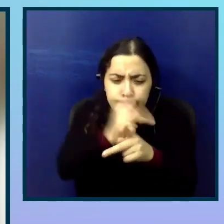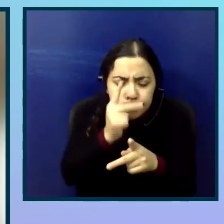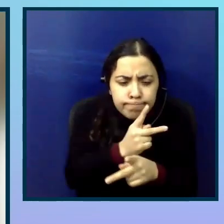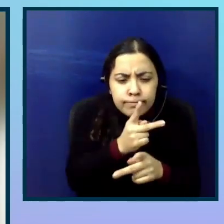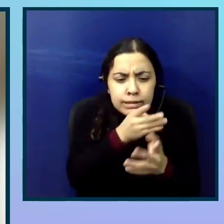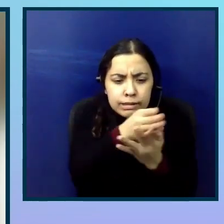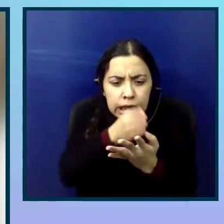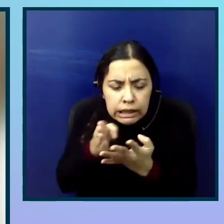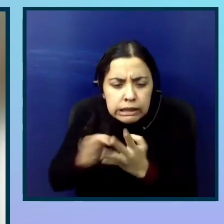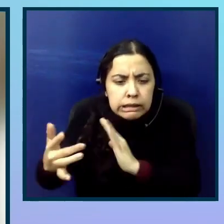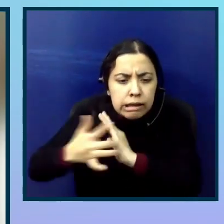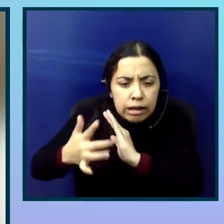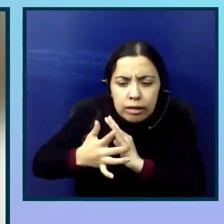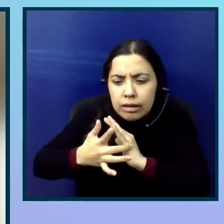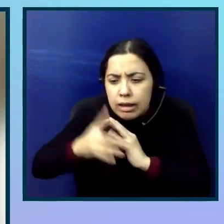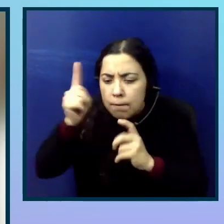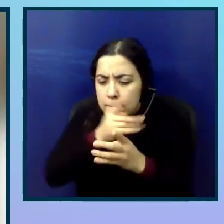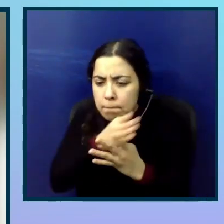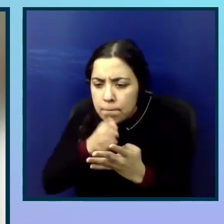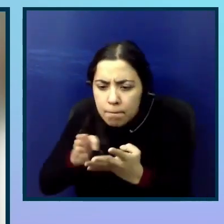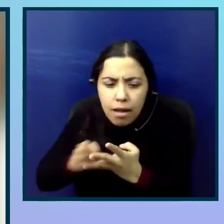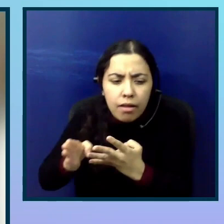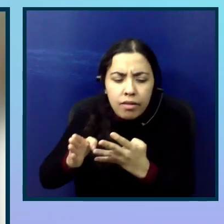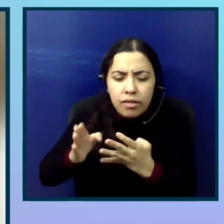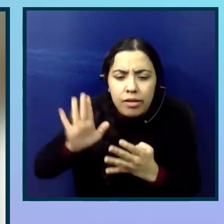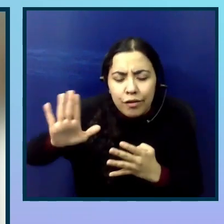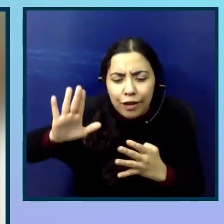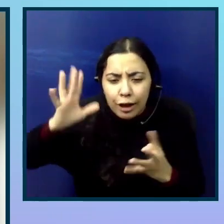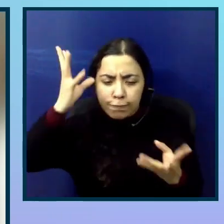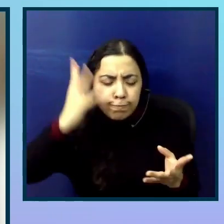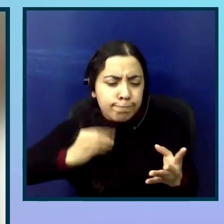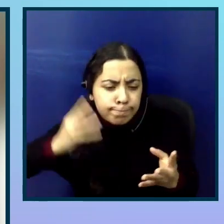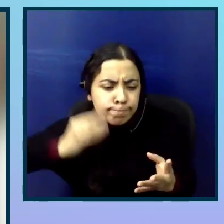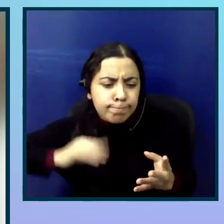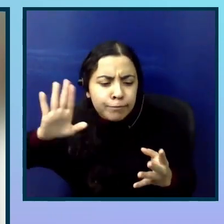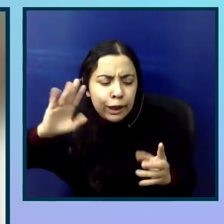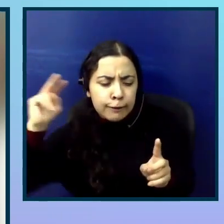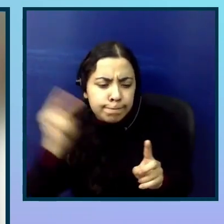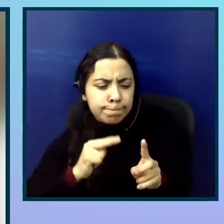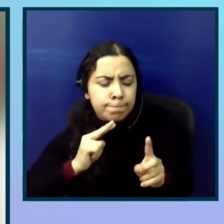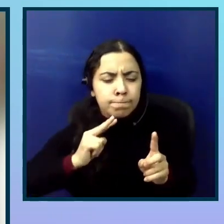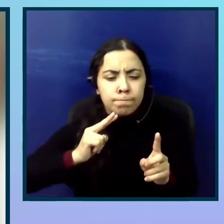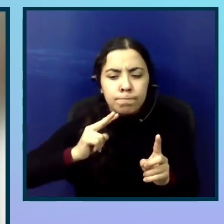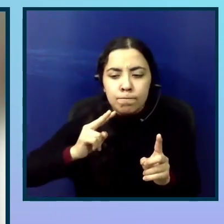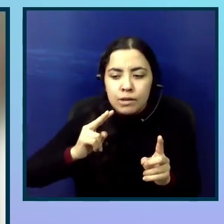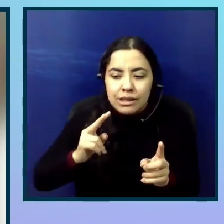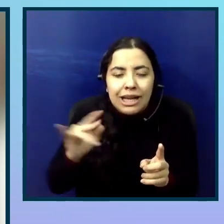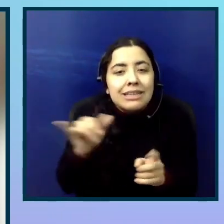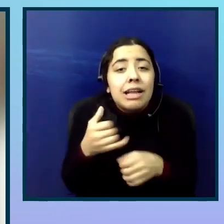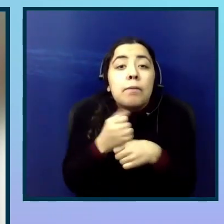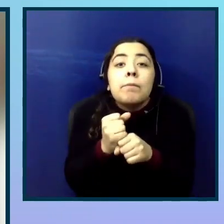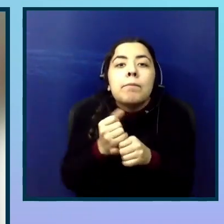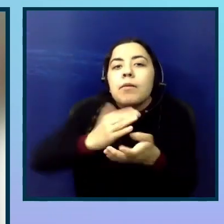they bring in user insight. And it is that whole thing of making the meal, it is the process of cooking it.